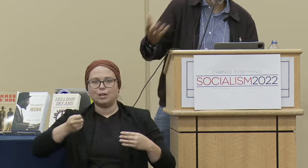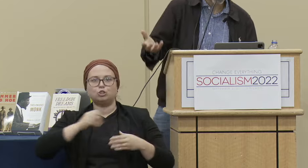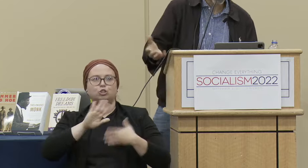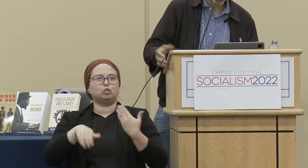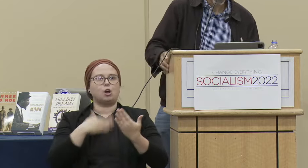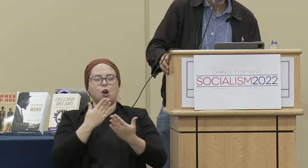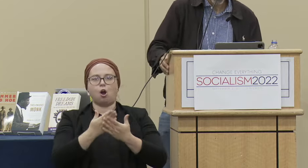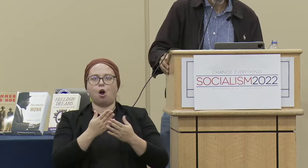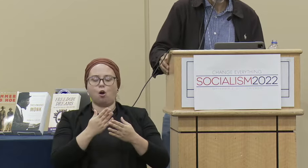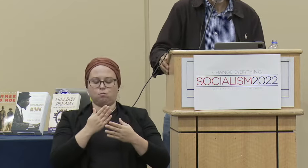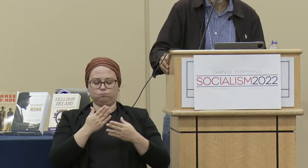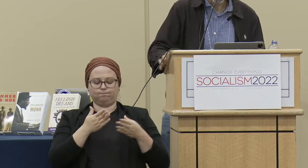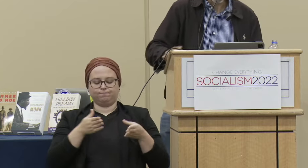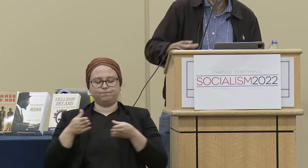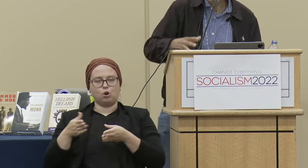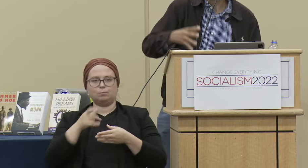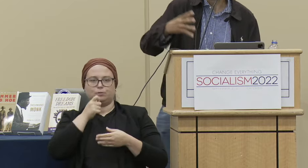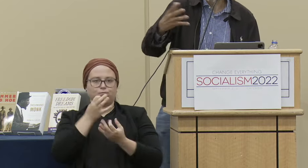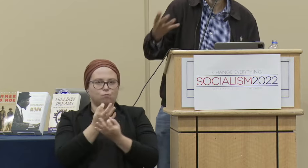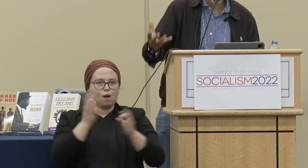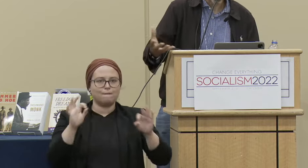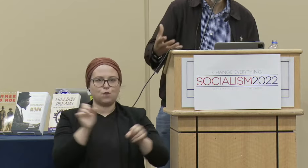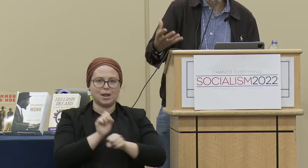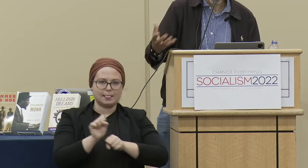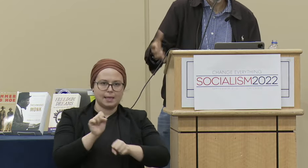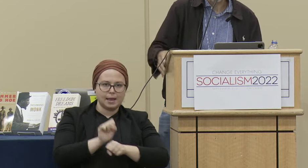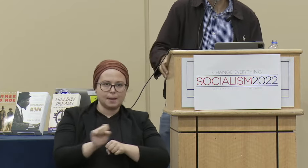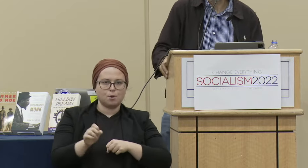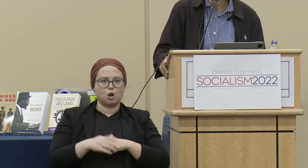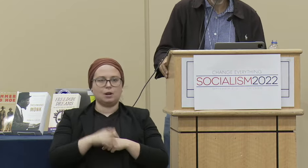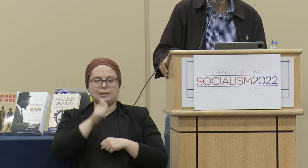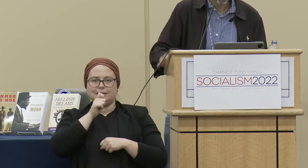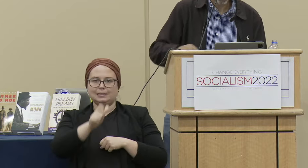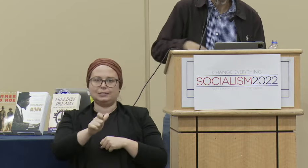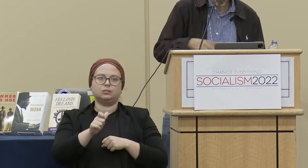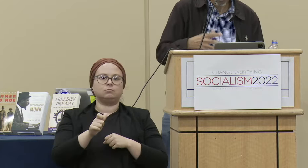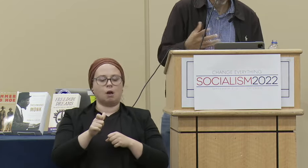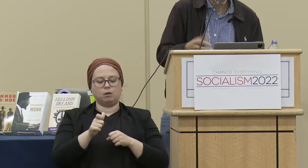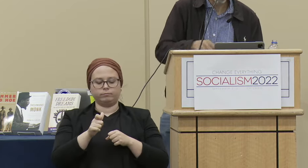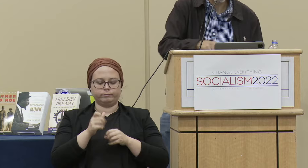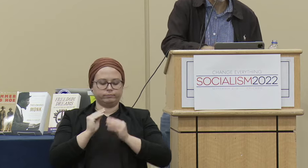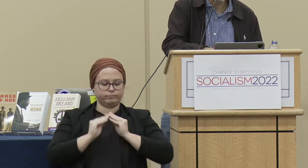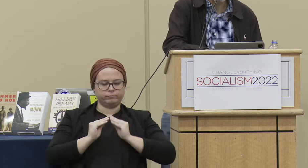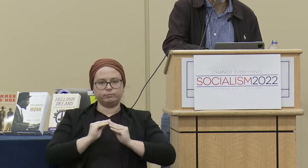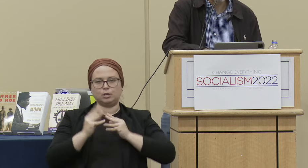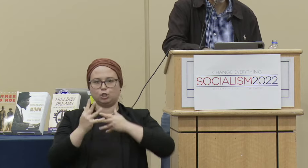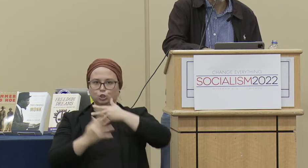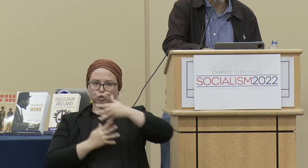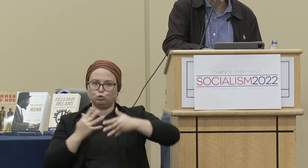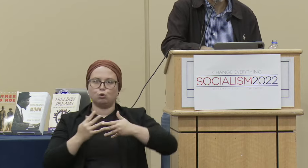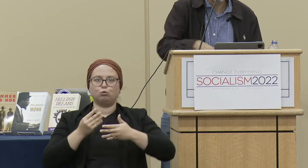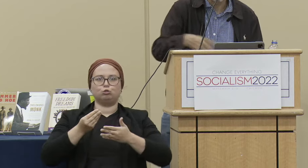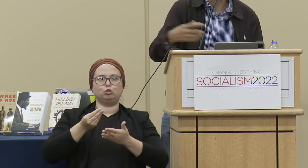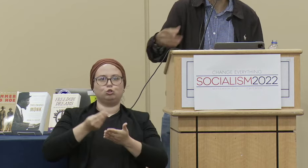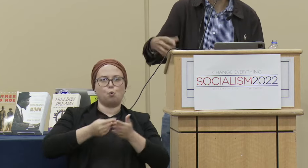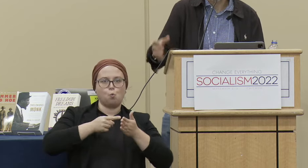all forms of un-free labor and disposibility , and does not